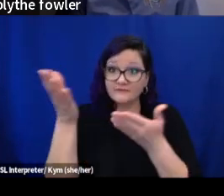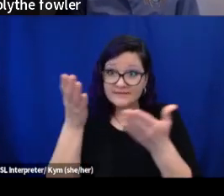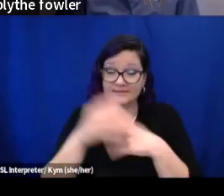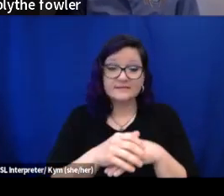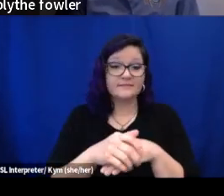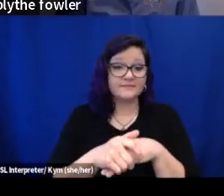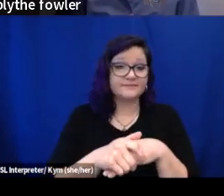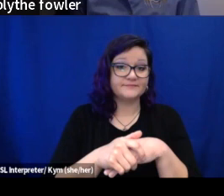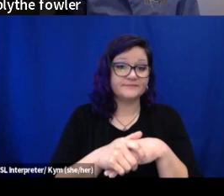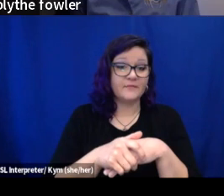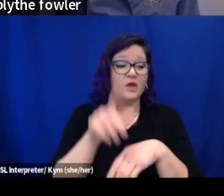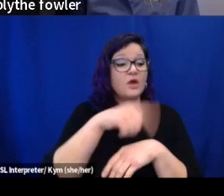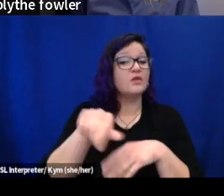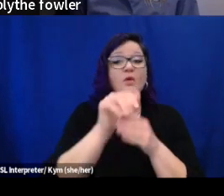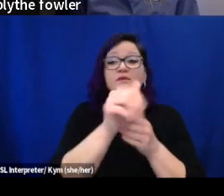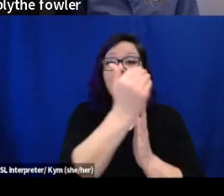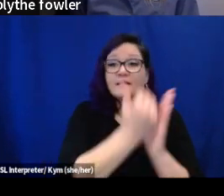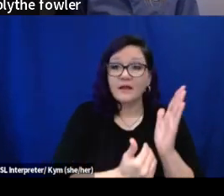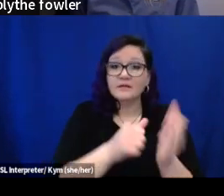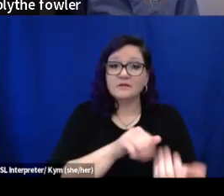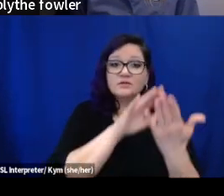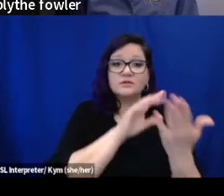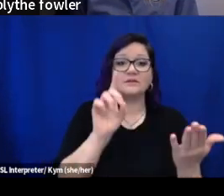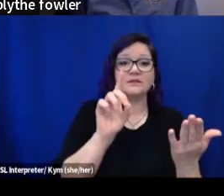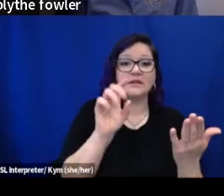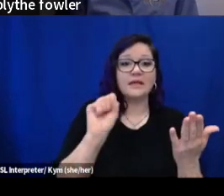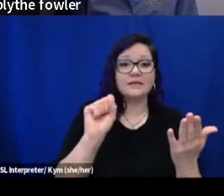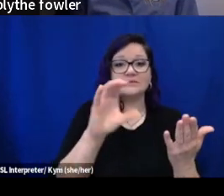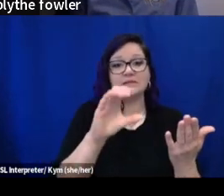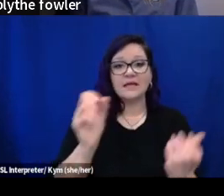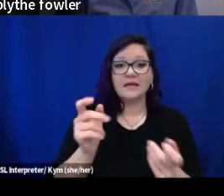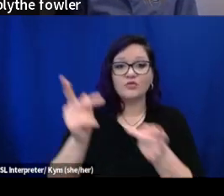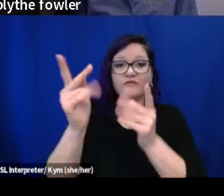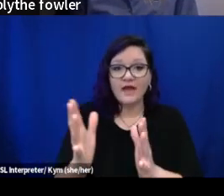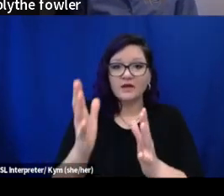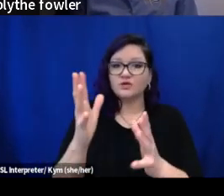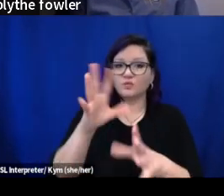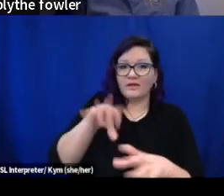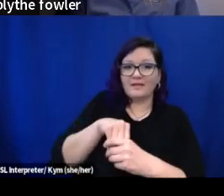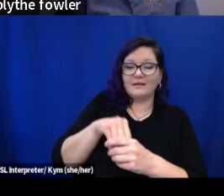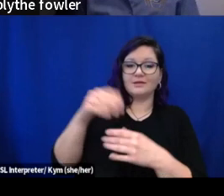The Guidelines address DSC providers in shared settings, talking about skills,